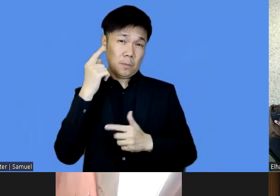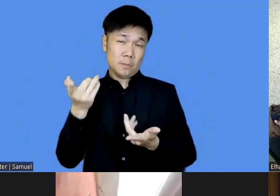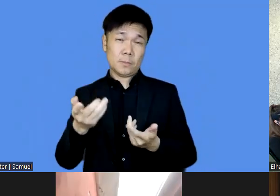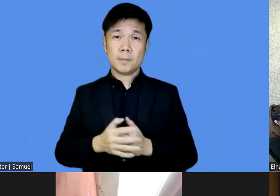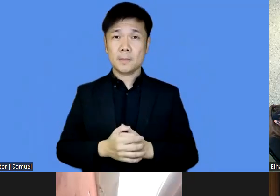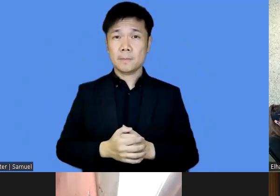will help you